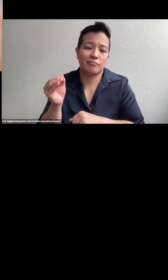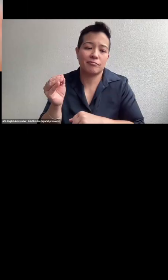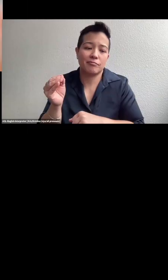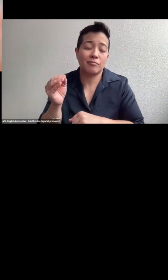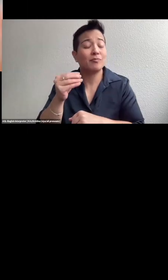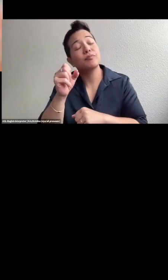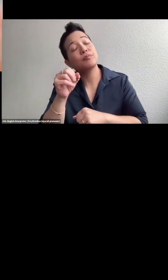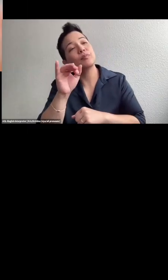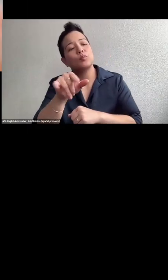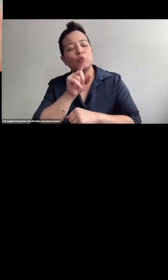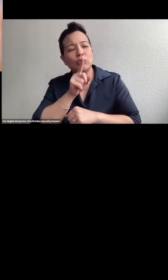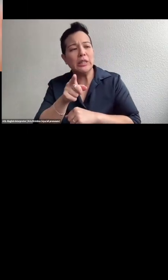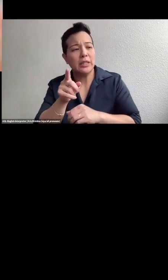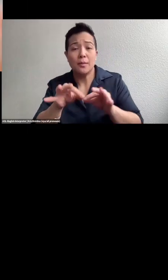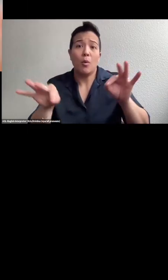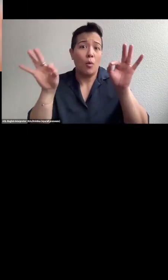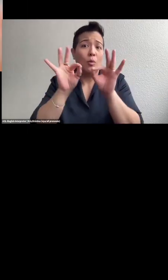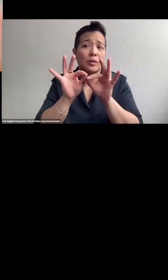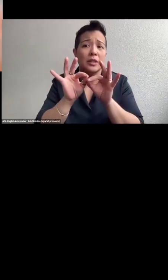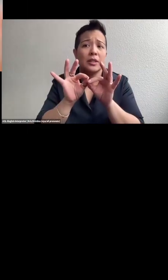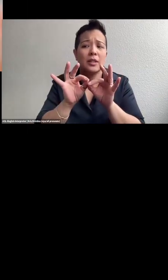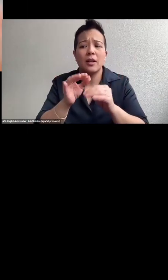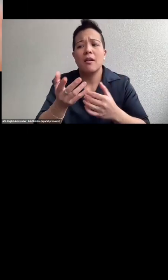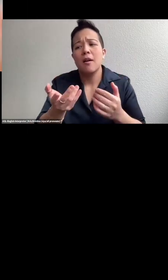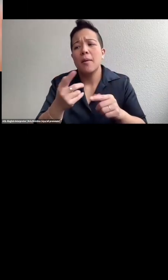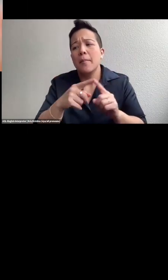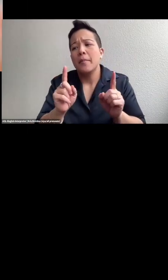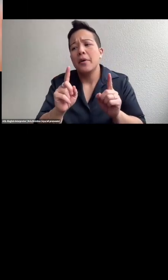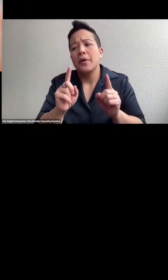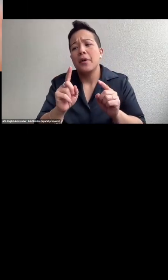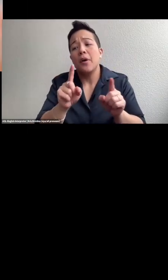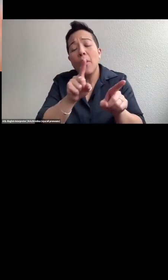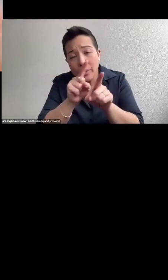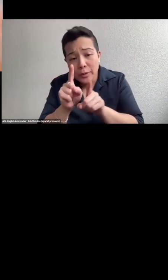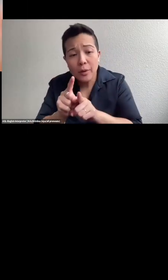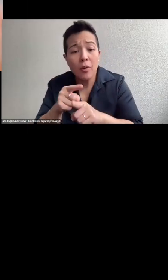that was really important. But also I found